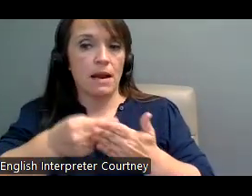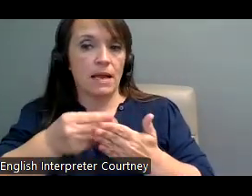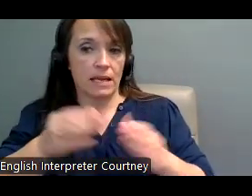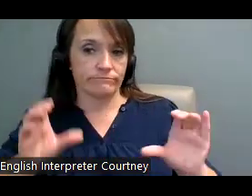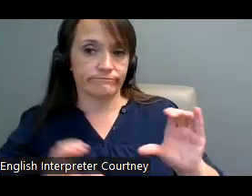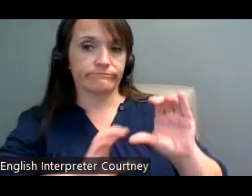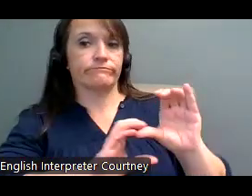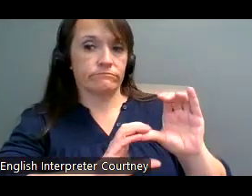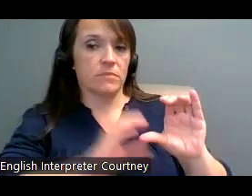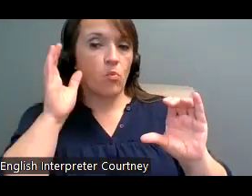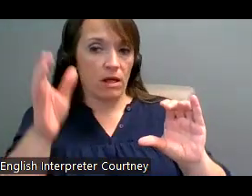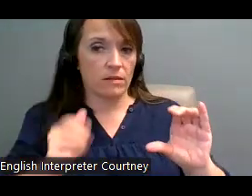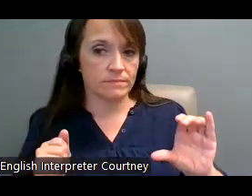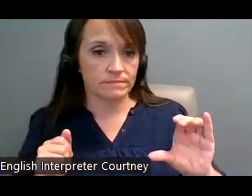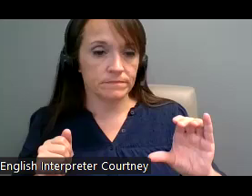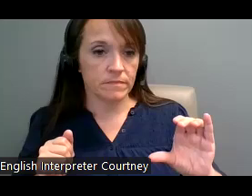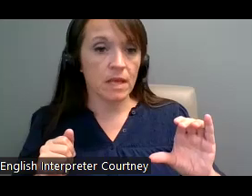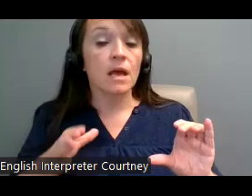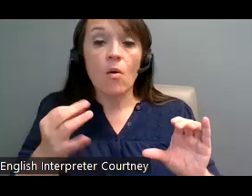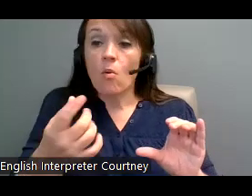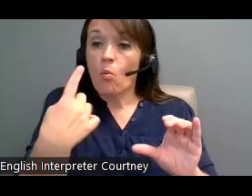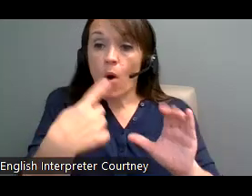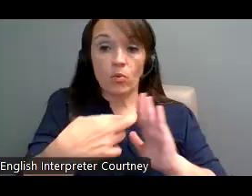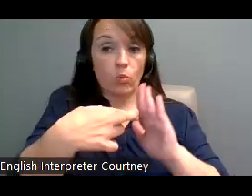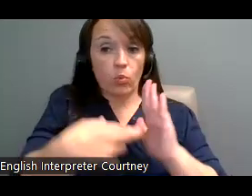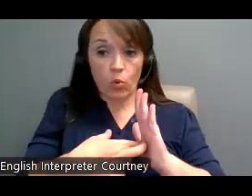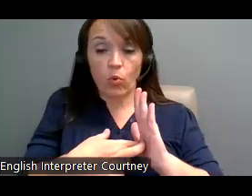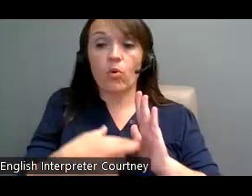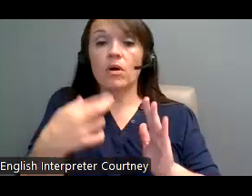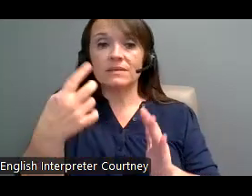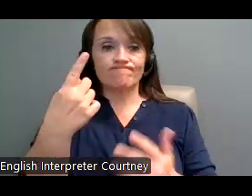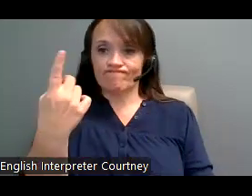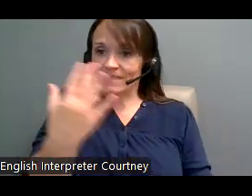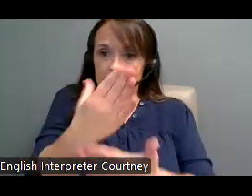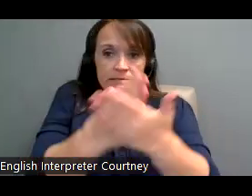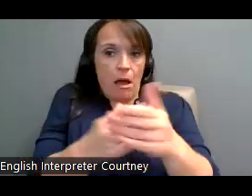in the state that becomes the Medicaid agency and that agency in South Carolina is the Department of